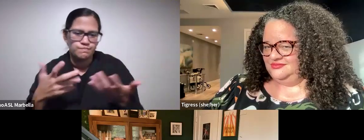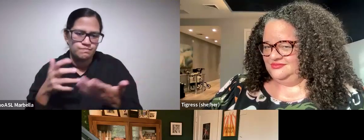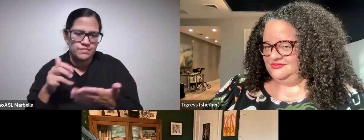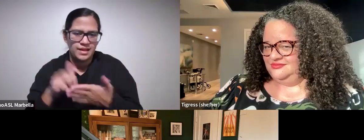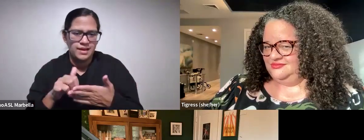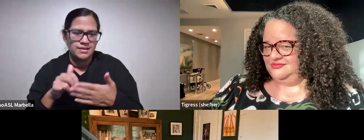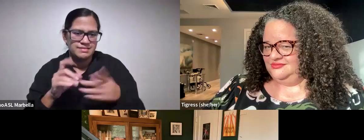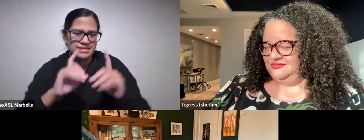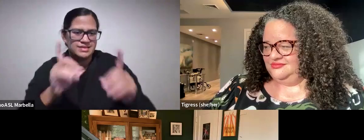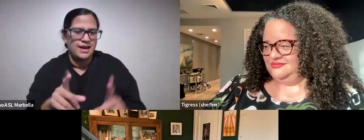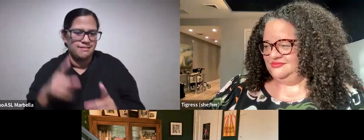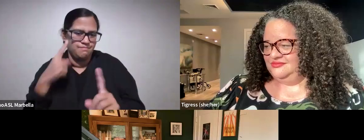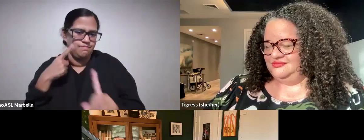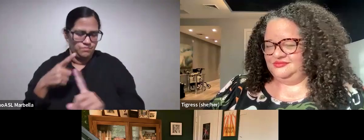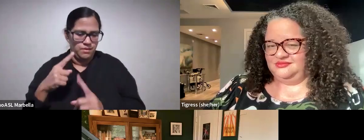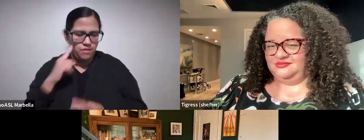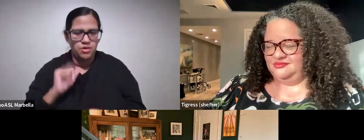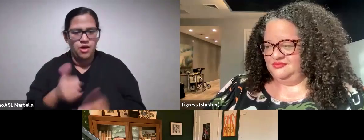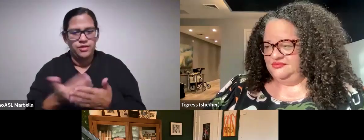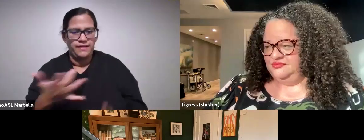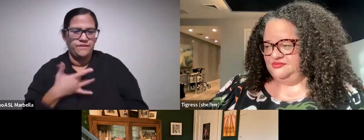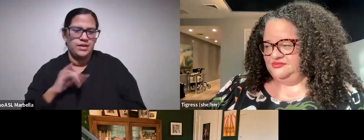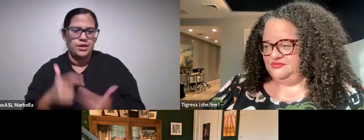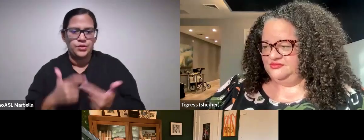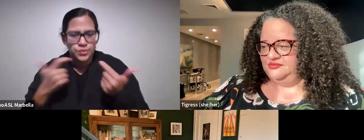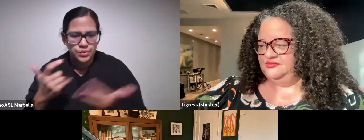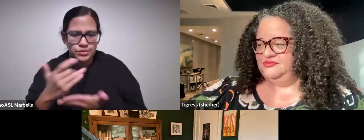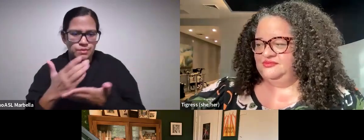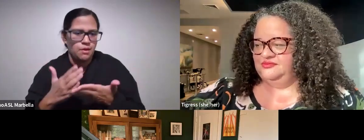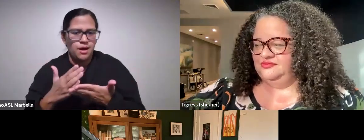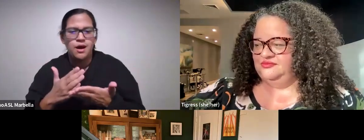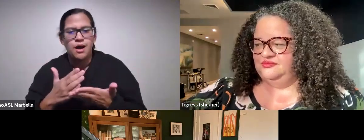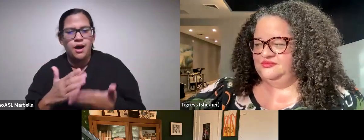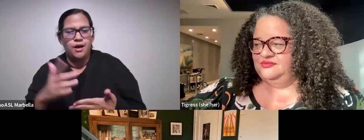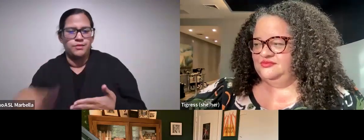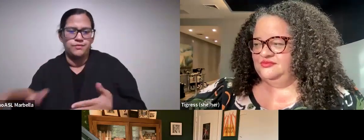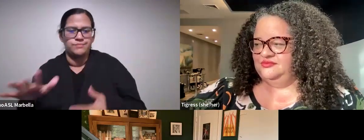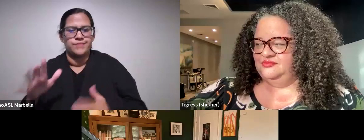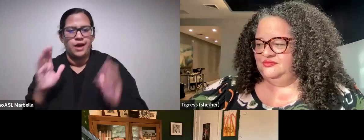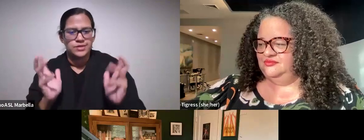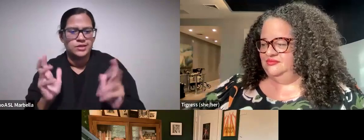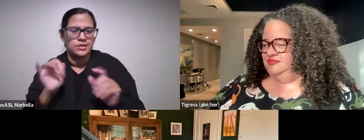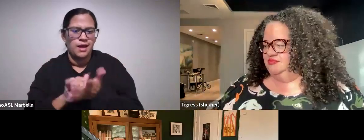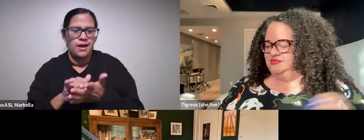I think the other thing that feels like a huge part of the conversation that is missing, which I'm so grateful to you all for tackling,